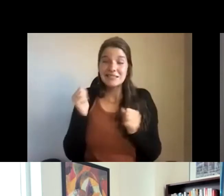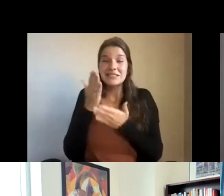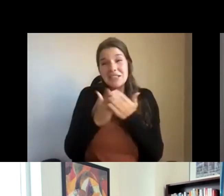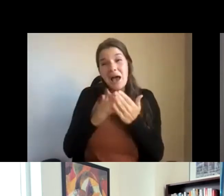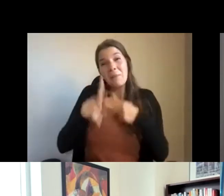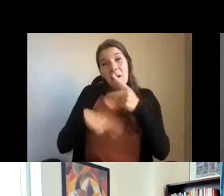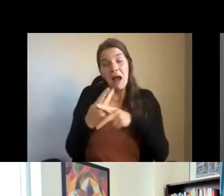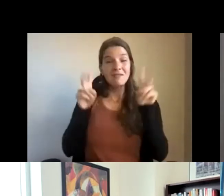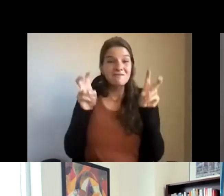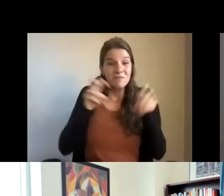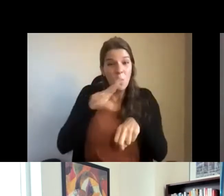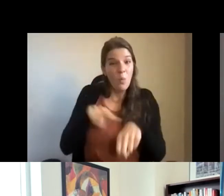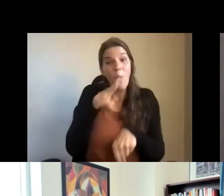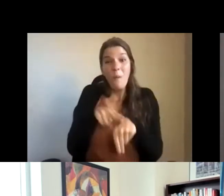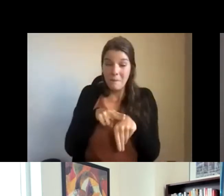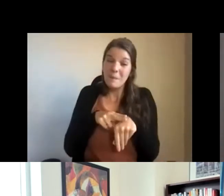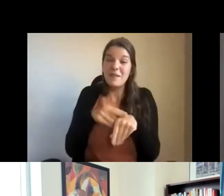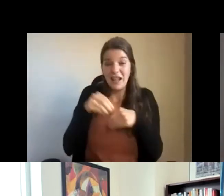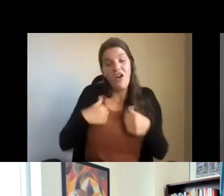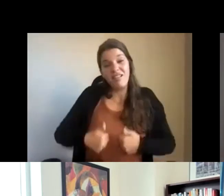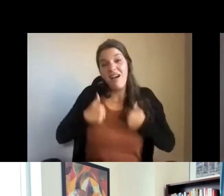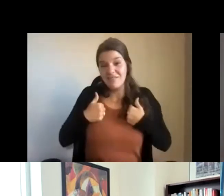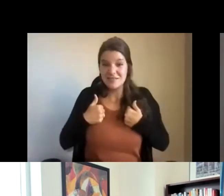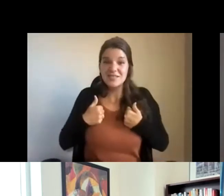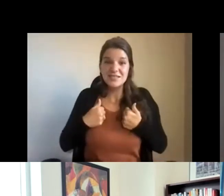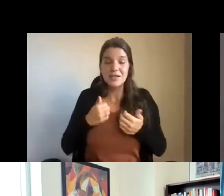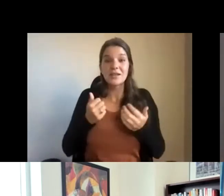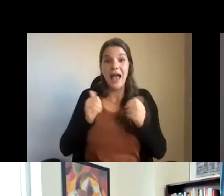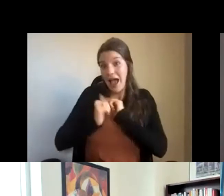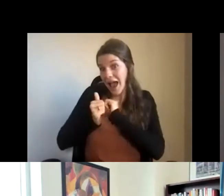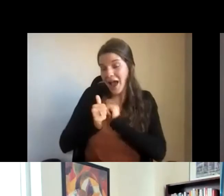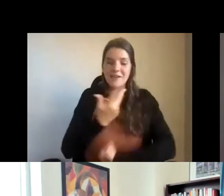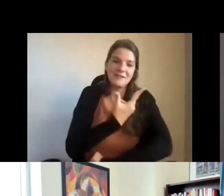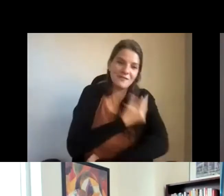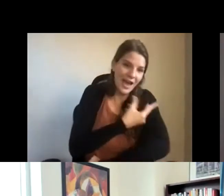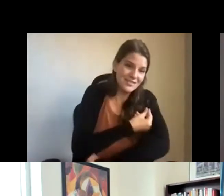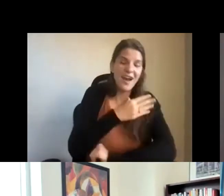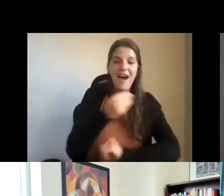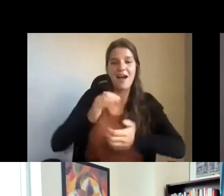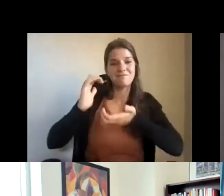in our lives through vaccination. Working together following all of our public